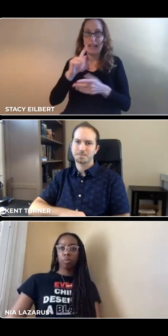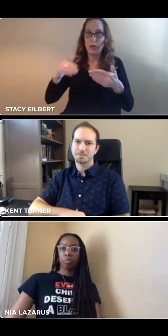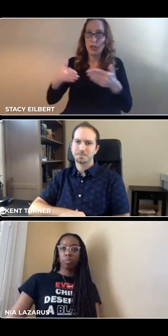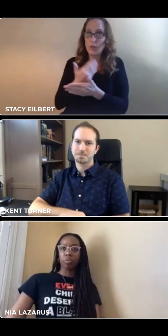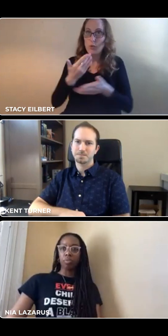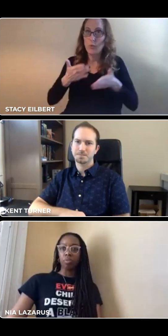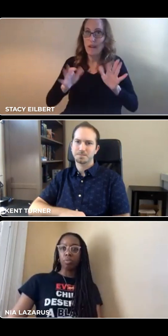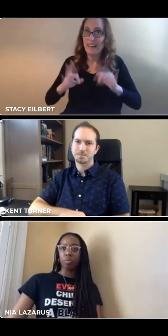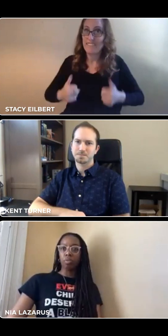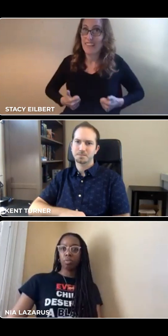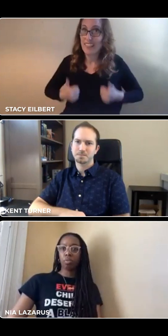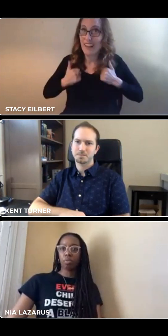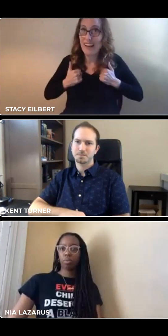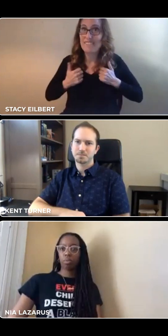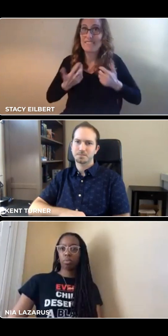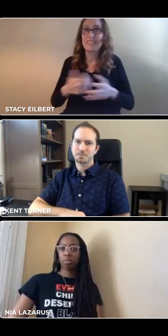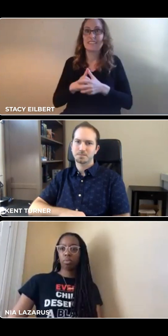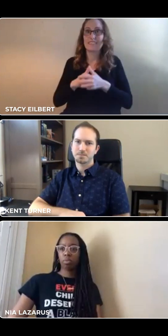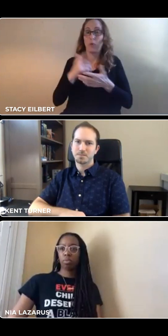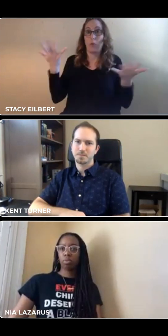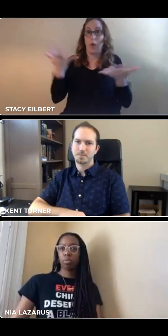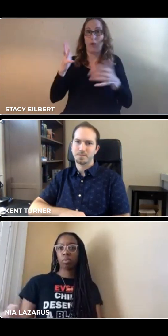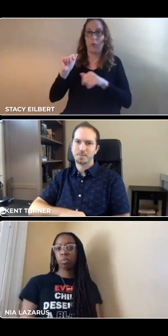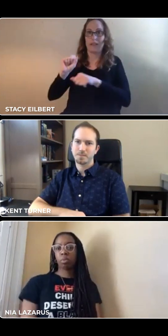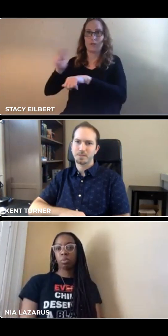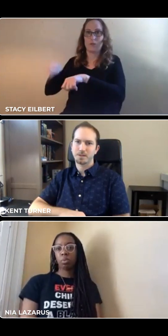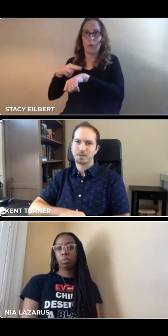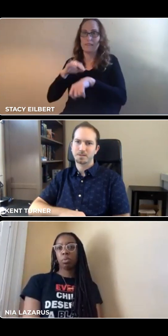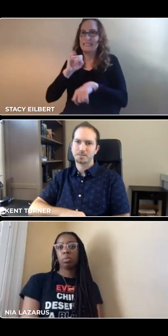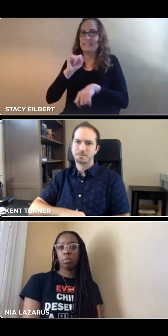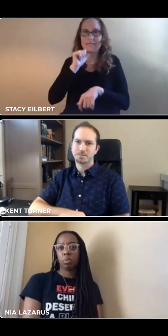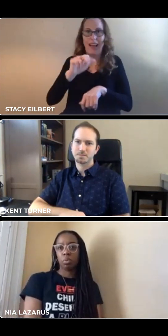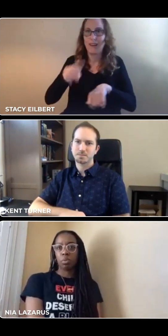Most of us are at home right now, in this new way of life.